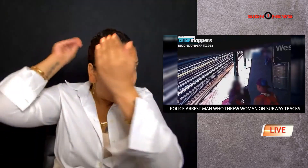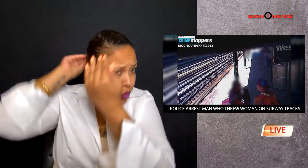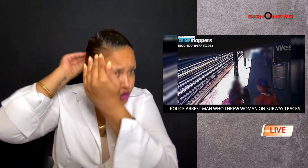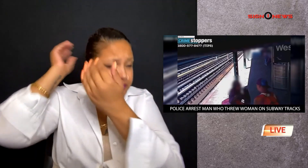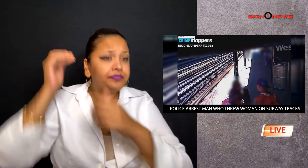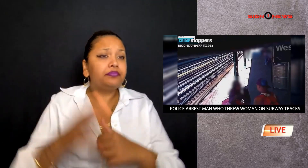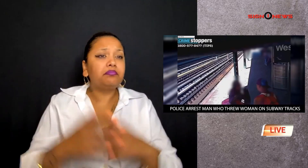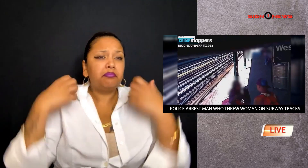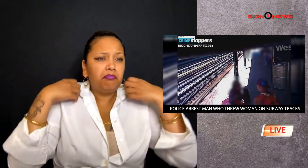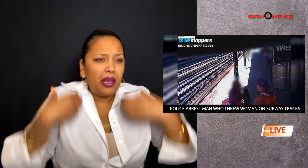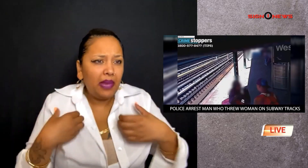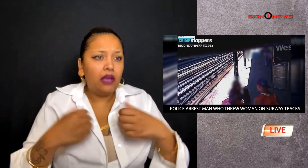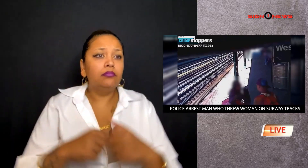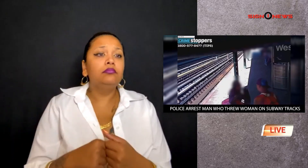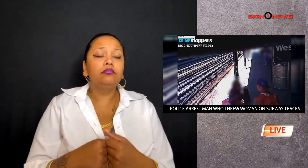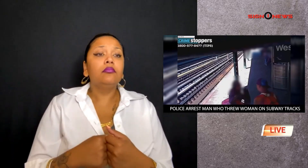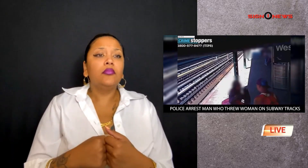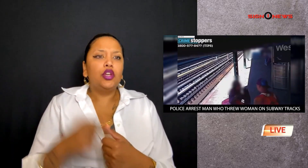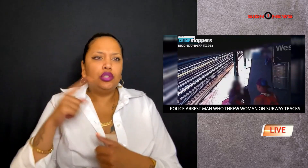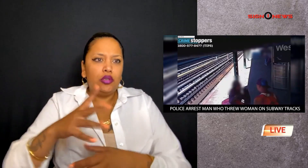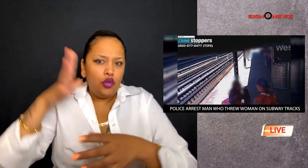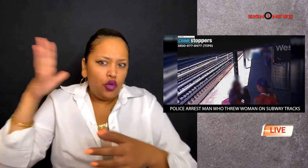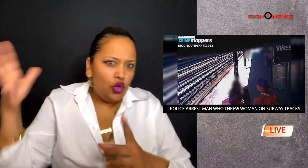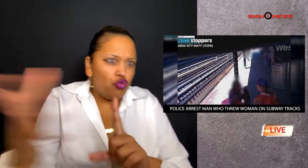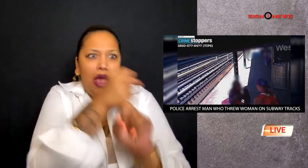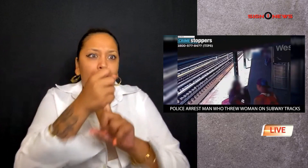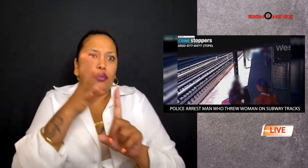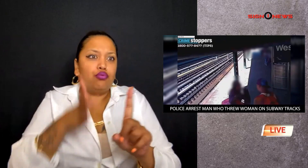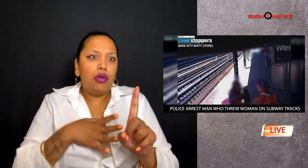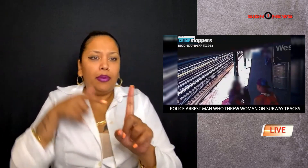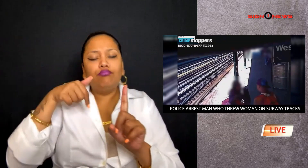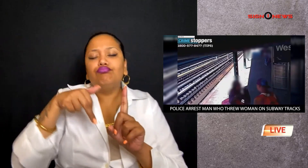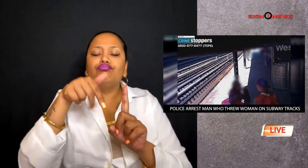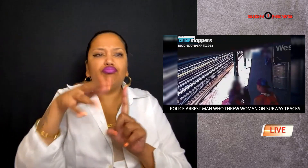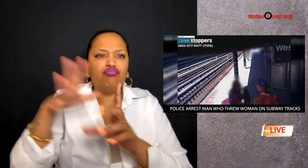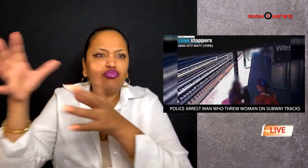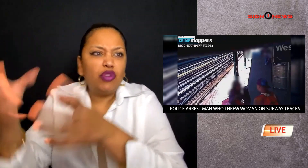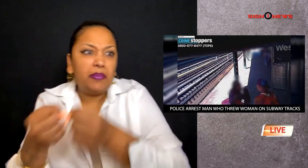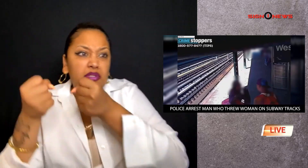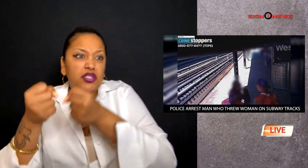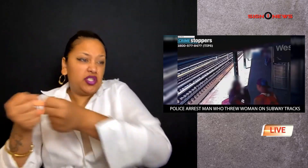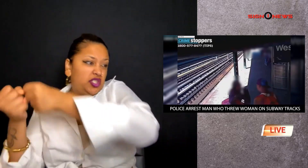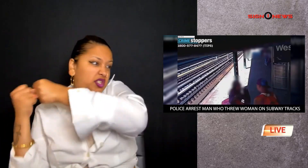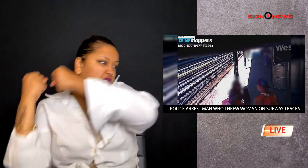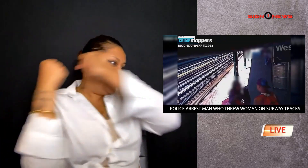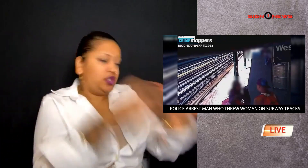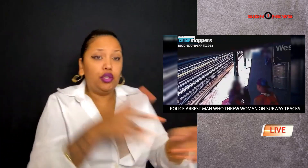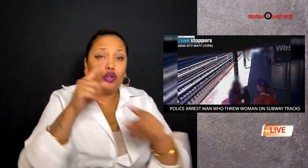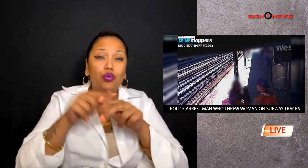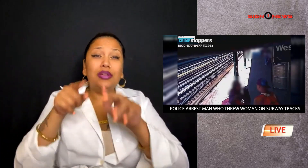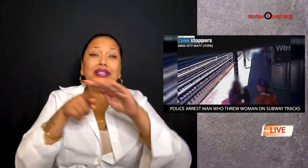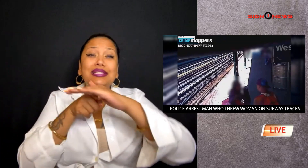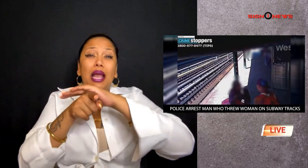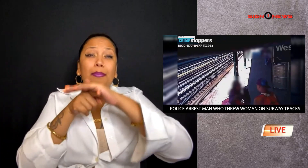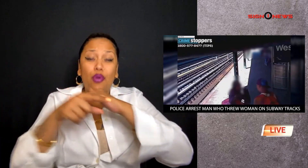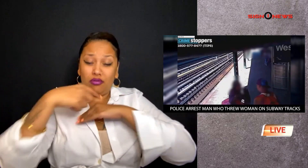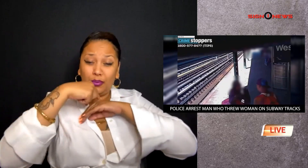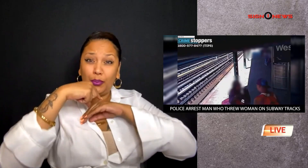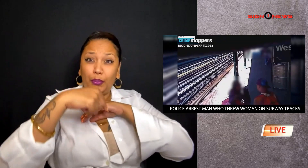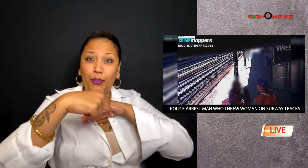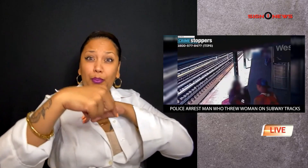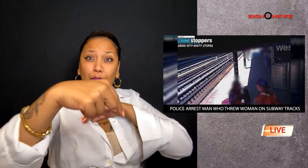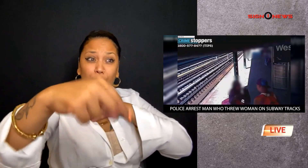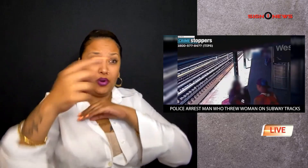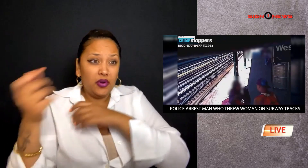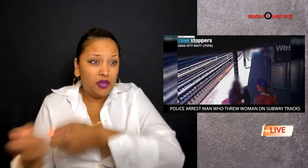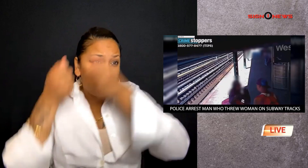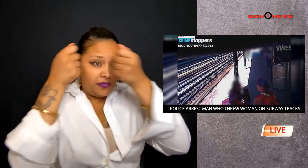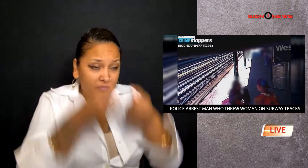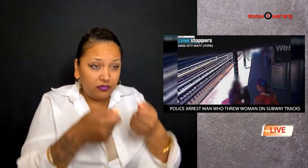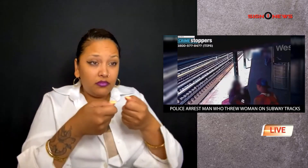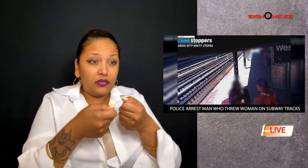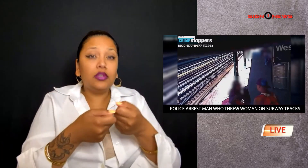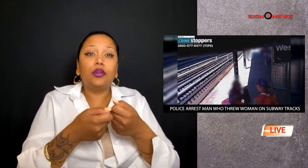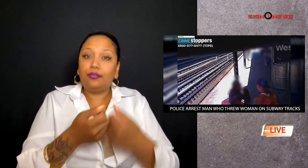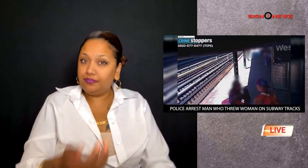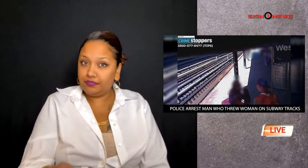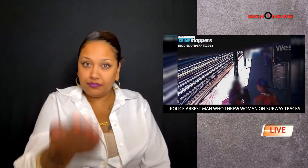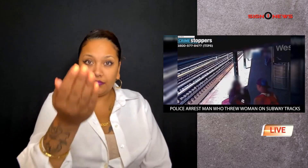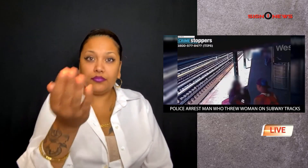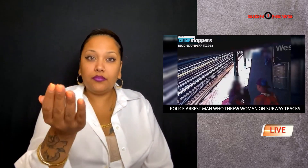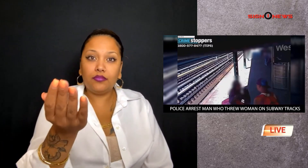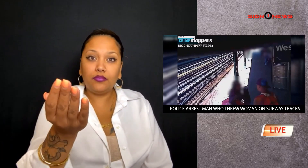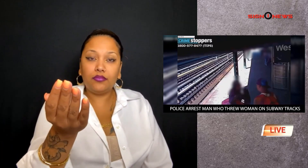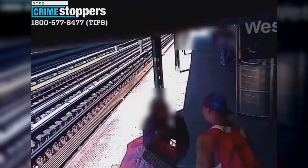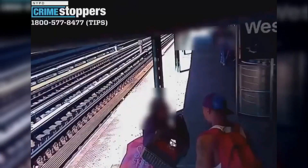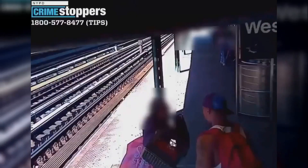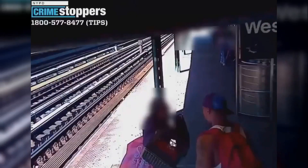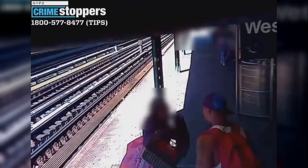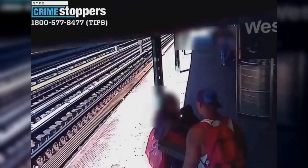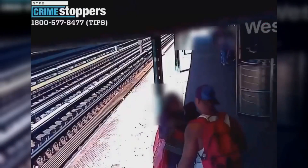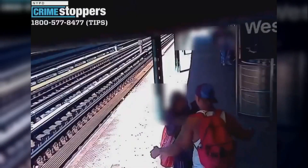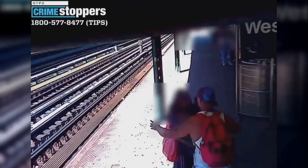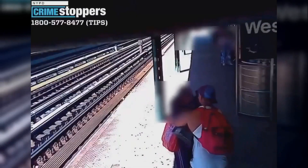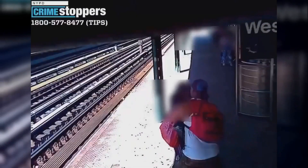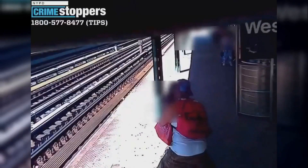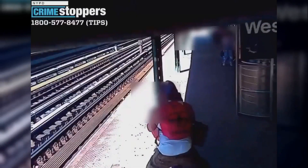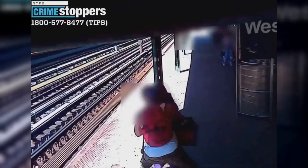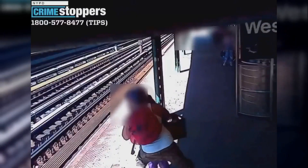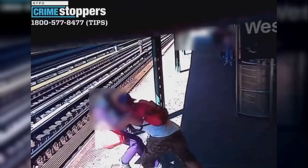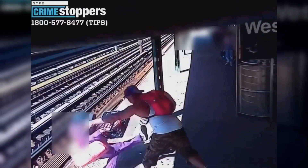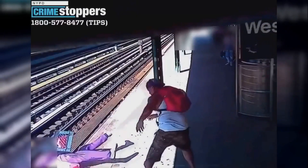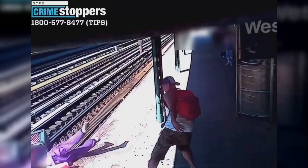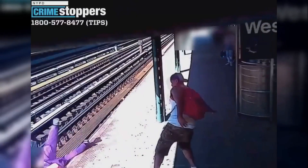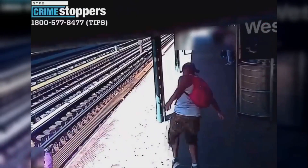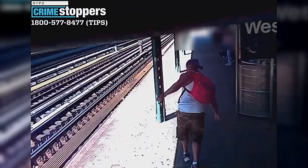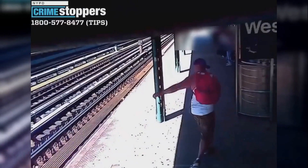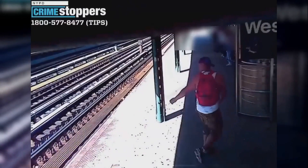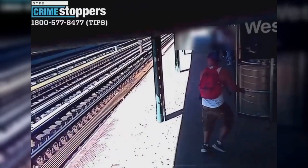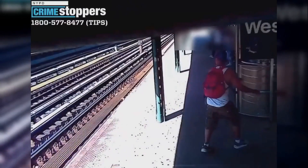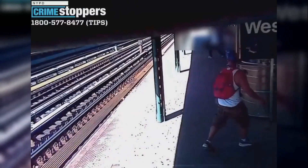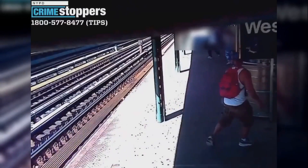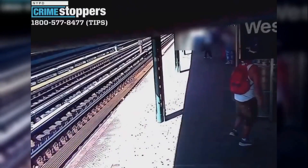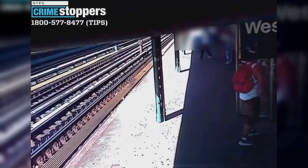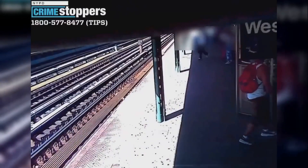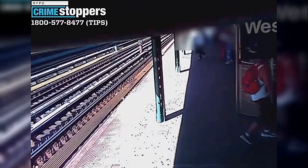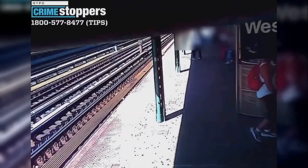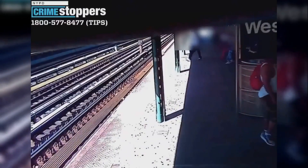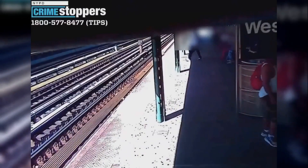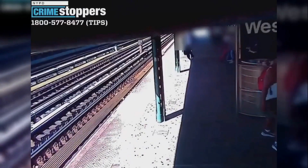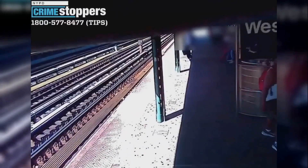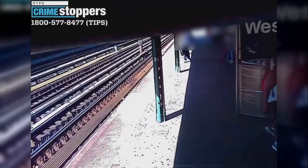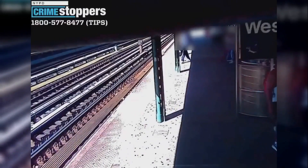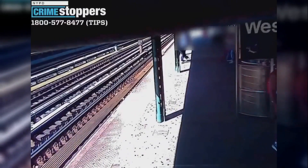and a backpack grabbing a woman walking by and hurling her onto the subway tracks take a look